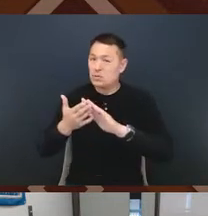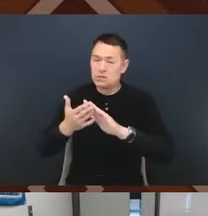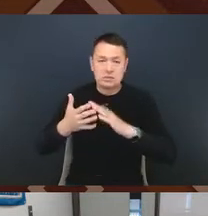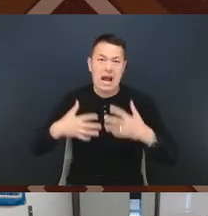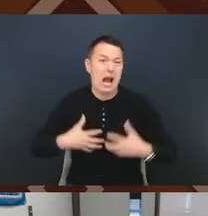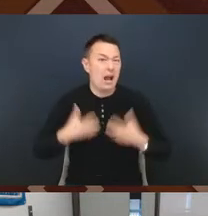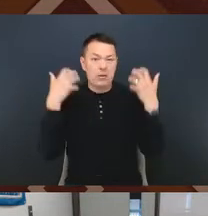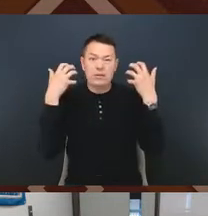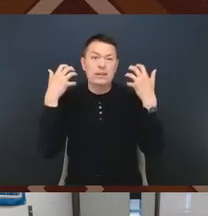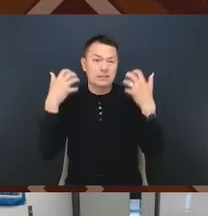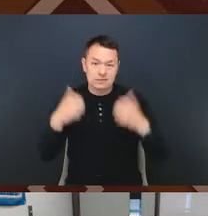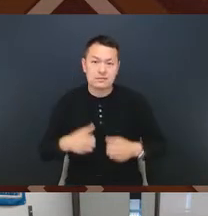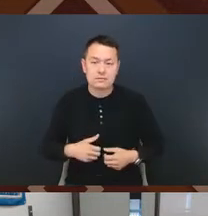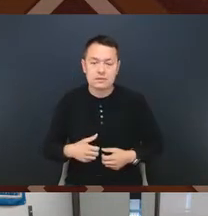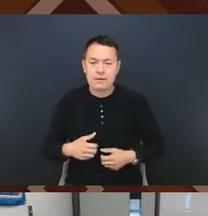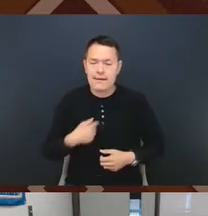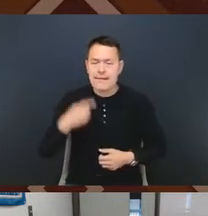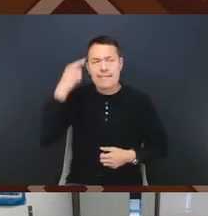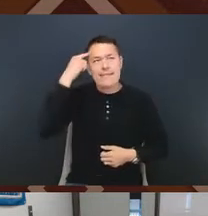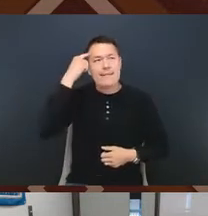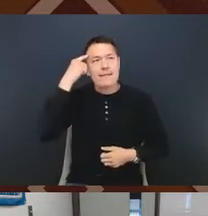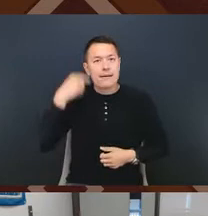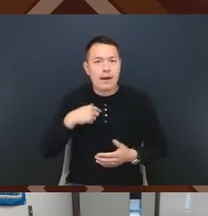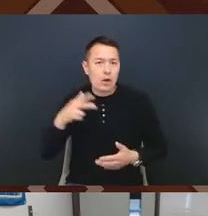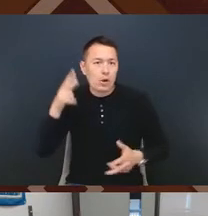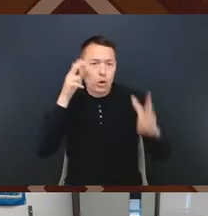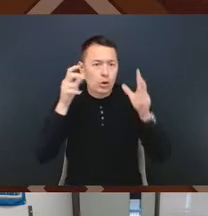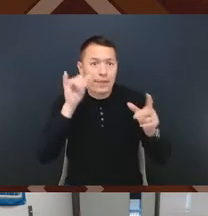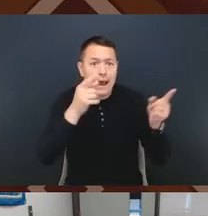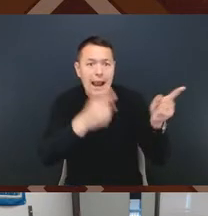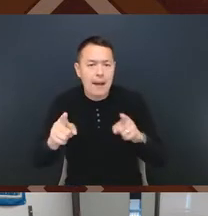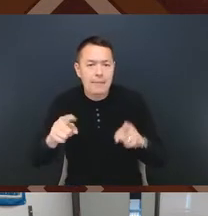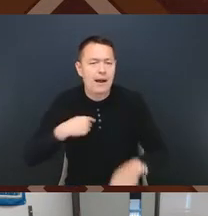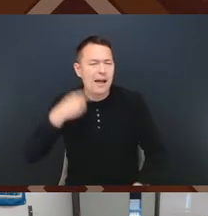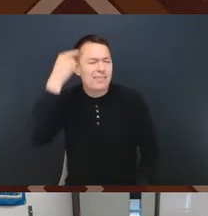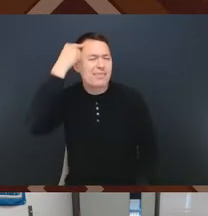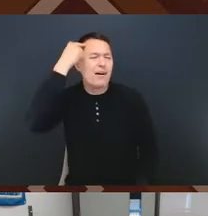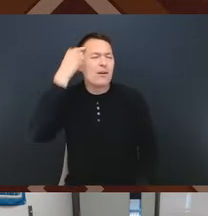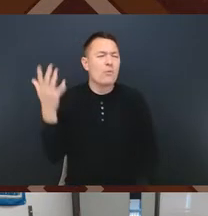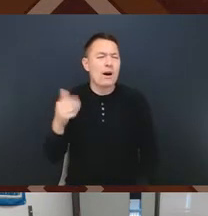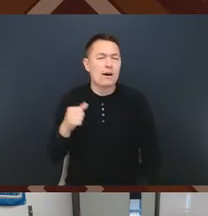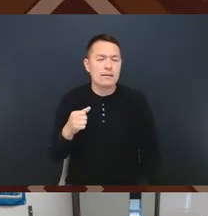the thought that came to my mind when I learned about it is like there's a headline